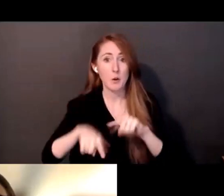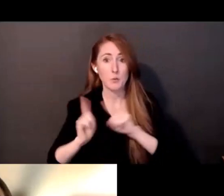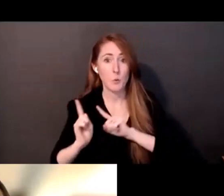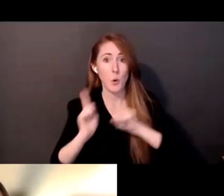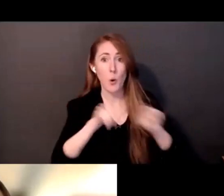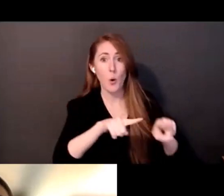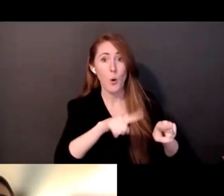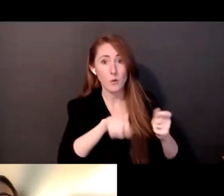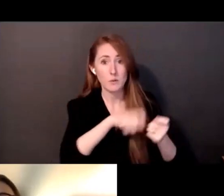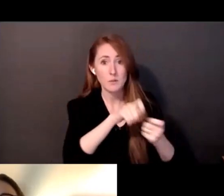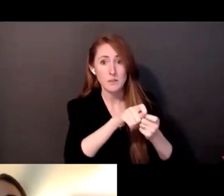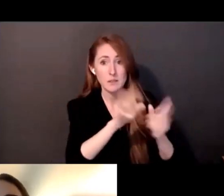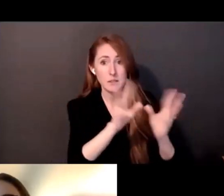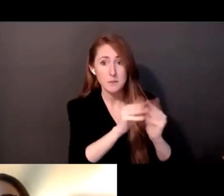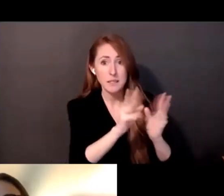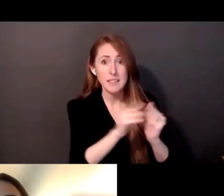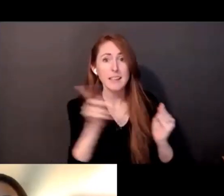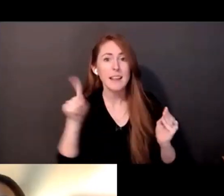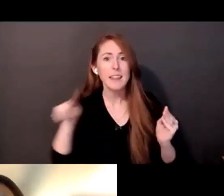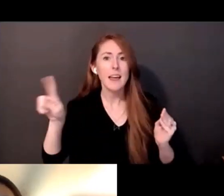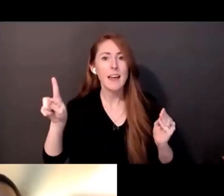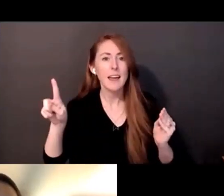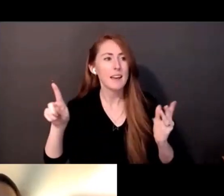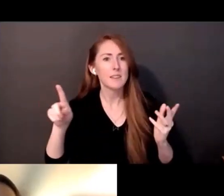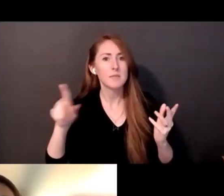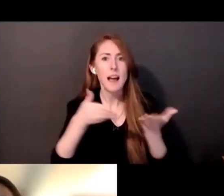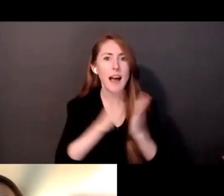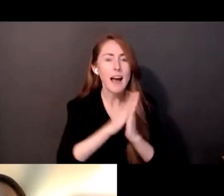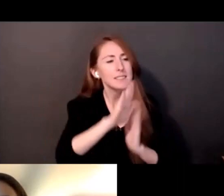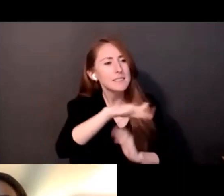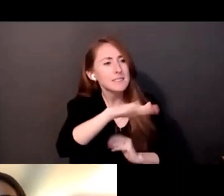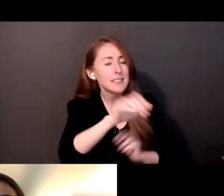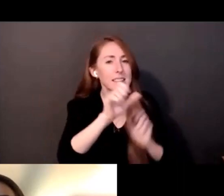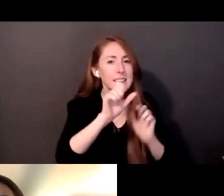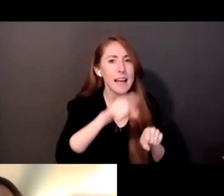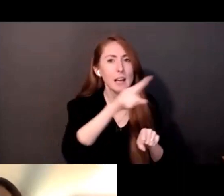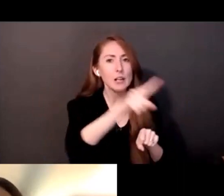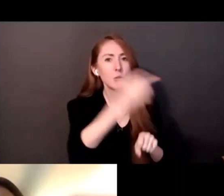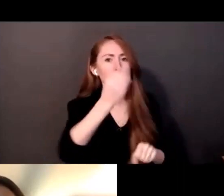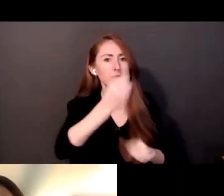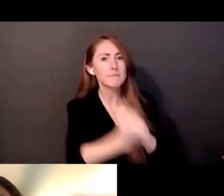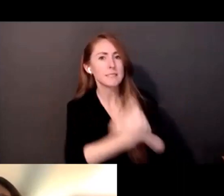They asked, hey, can you make a report? Can you make a summary of the meeting?